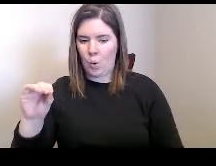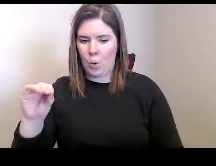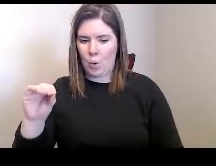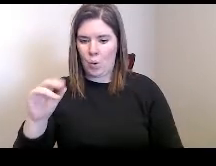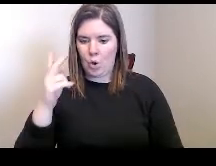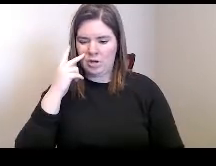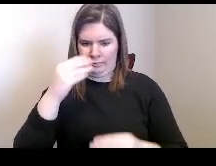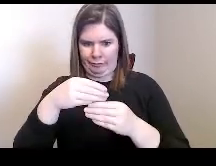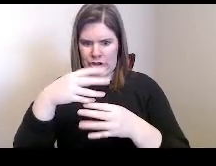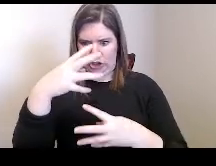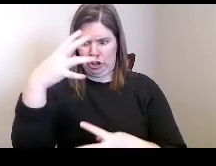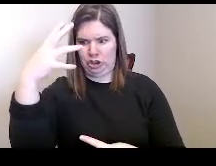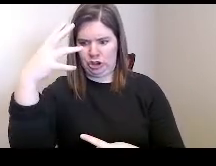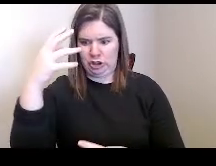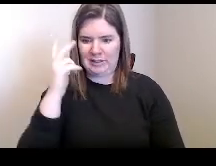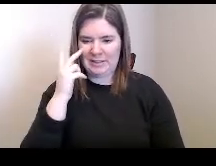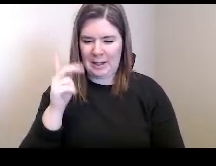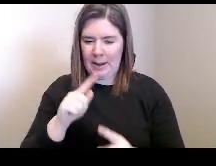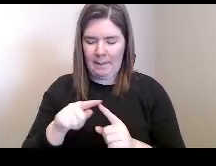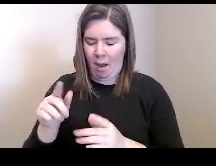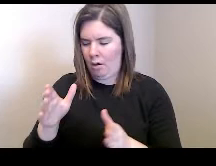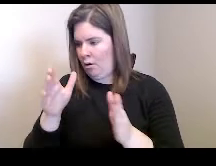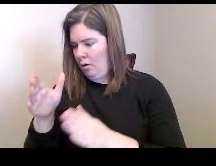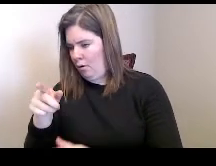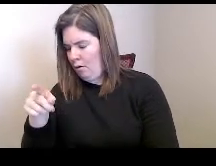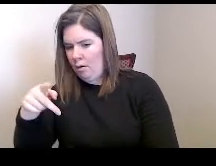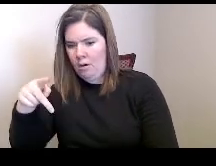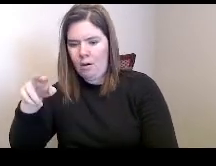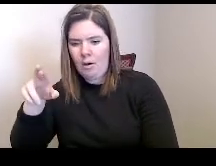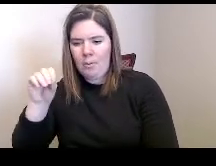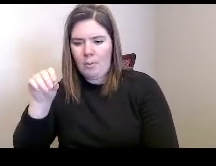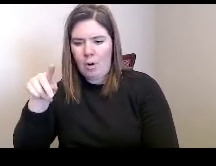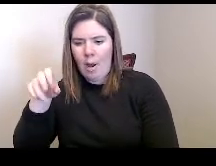your document, but the one that we're interested in is this one right here, the properties.